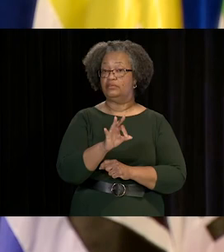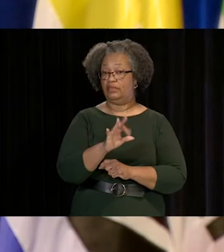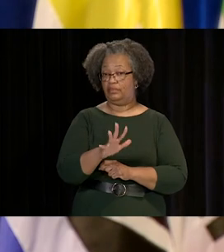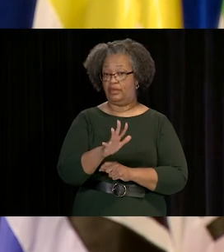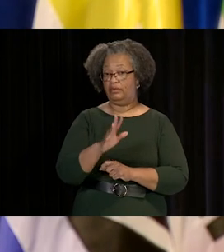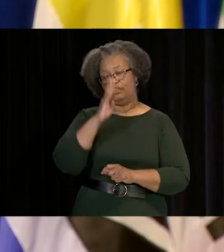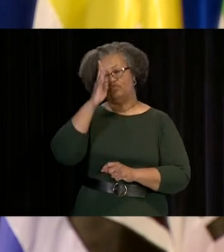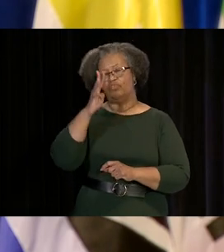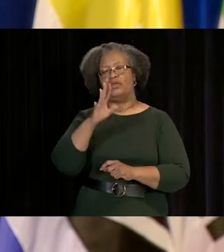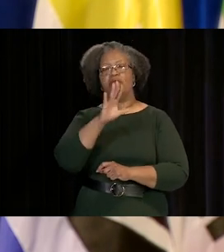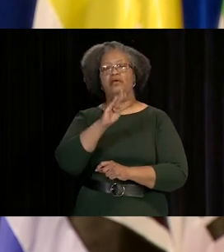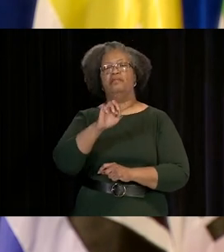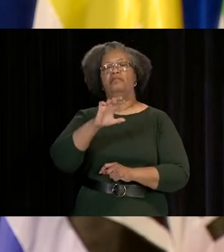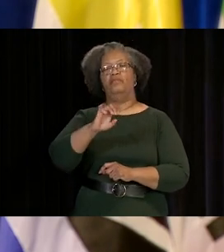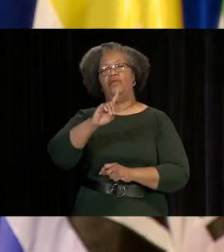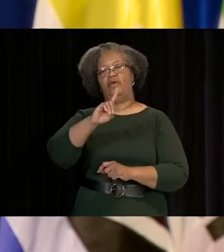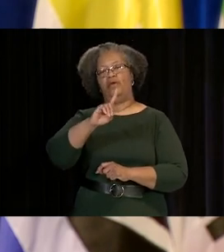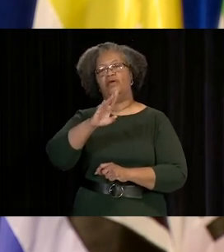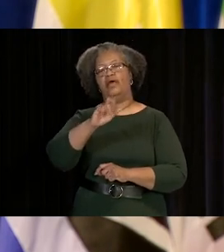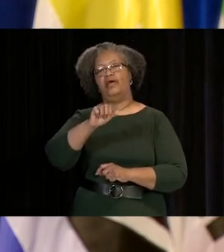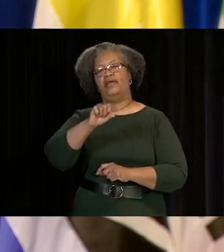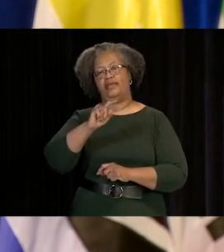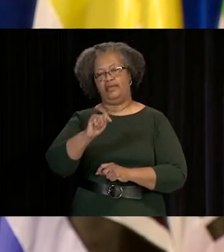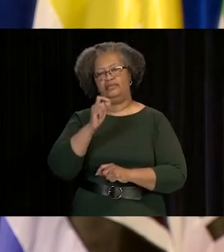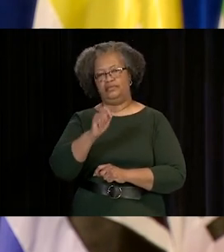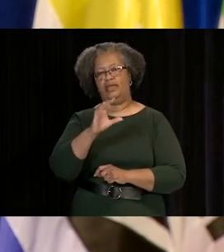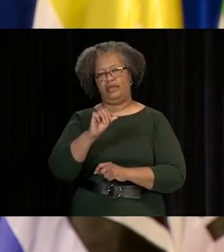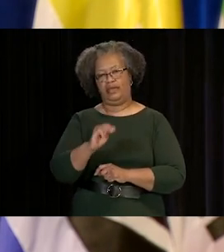IN 1995, HE CREATED BROADCAST.COM -